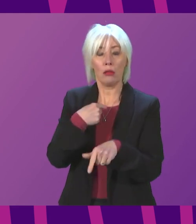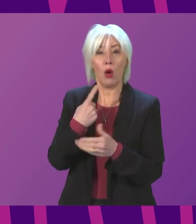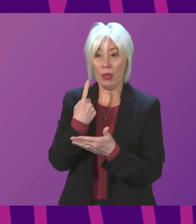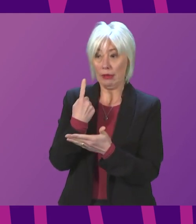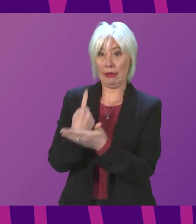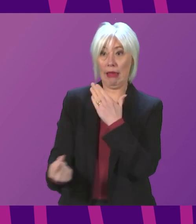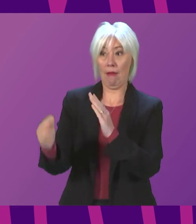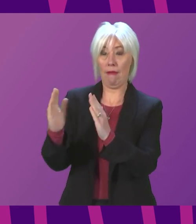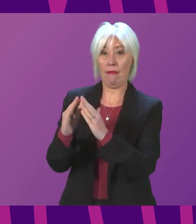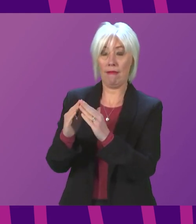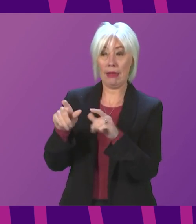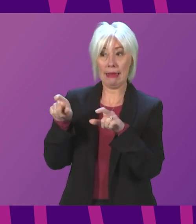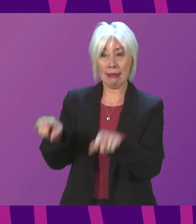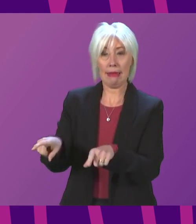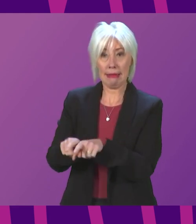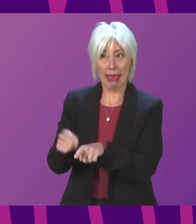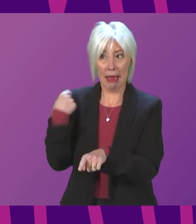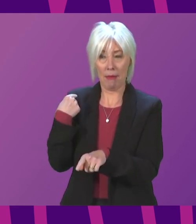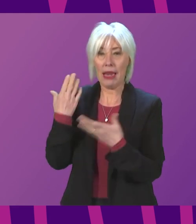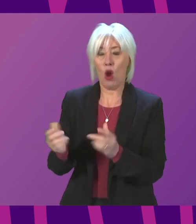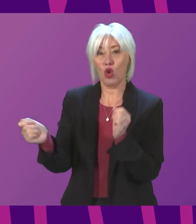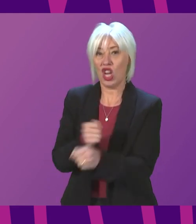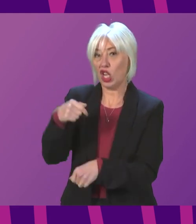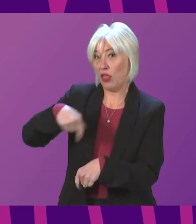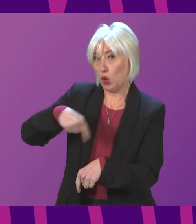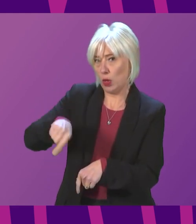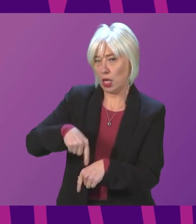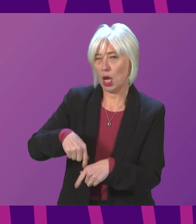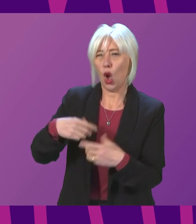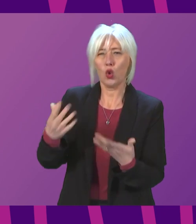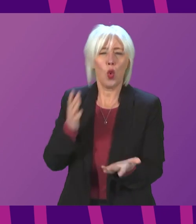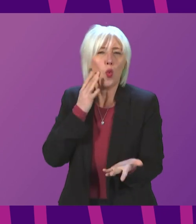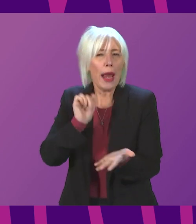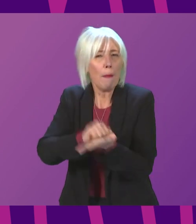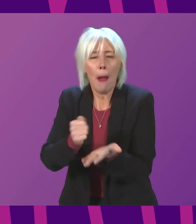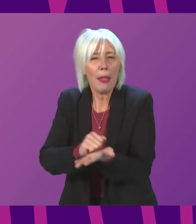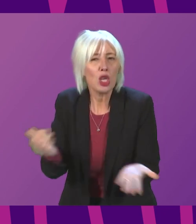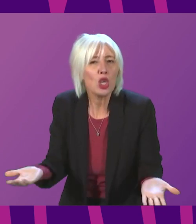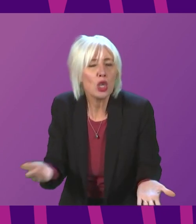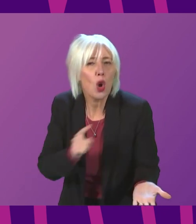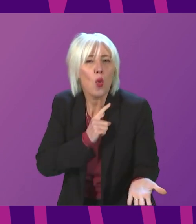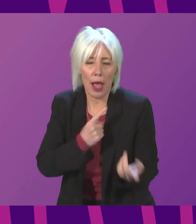rules remained the same, to this week, when they have changed. Will she agree to publish that advice, because data is crucial?